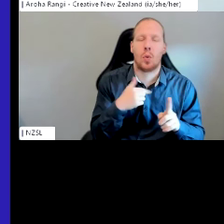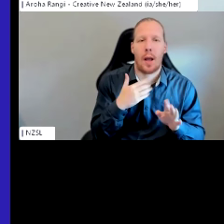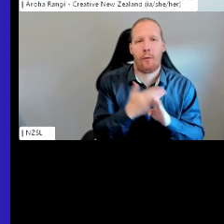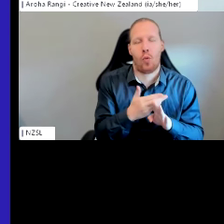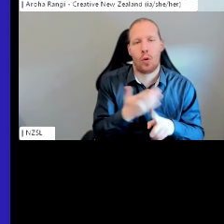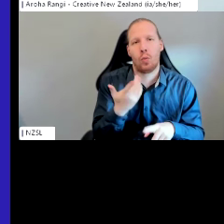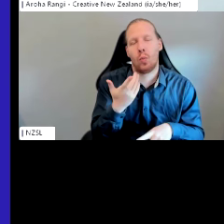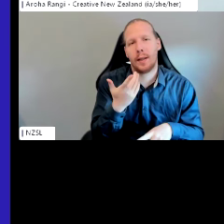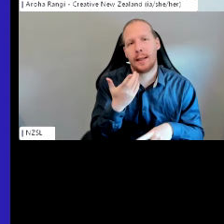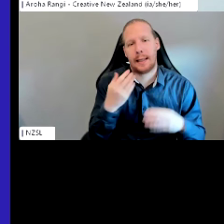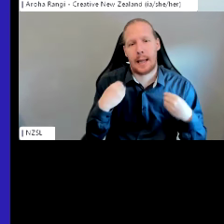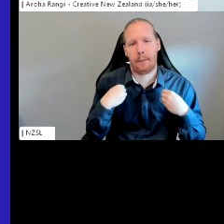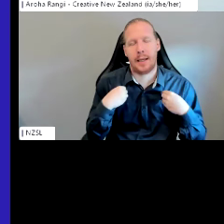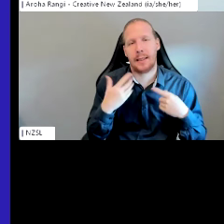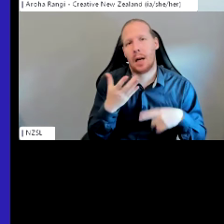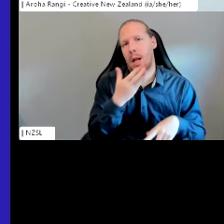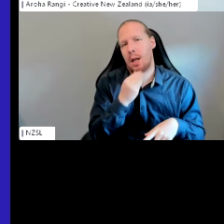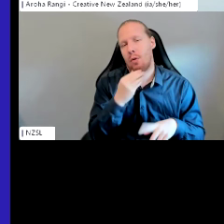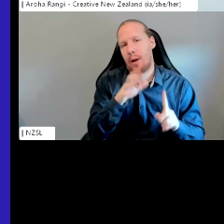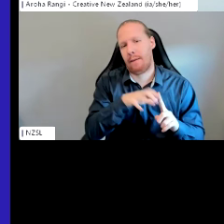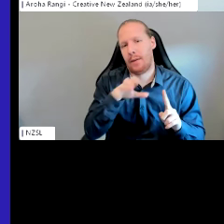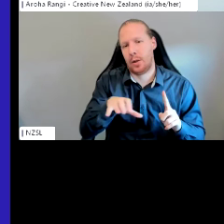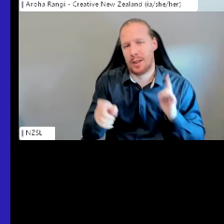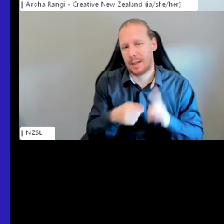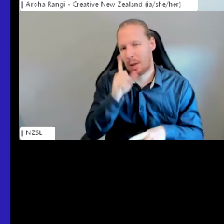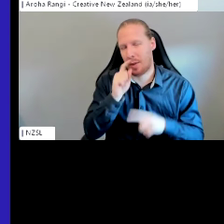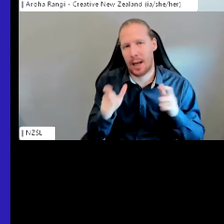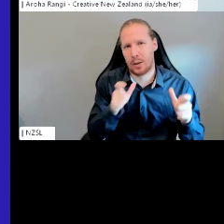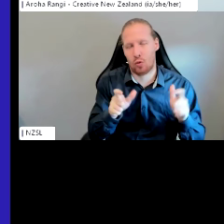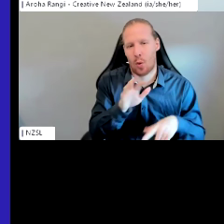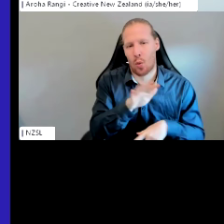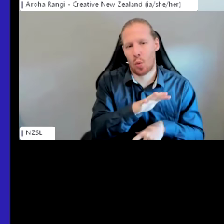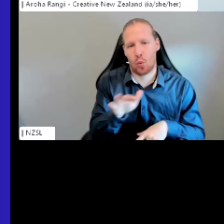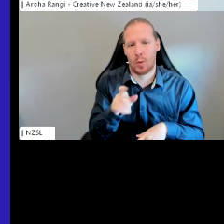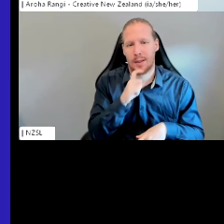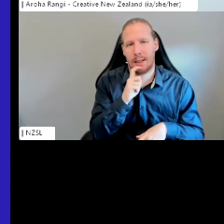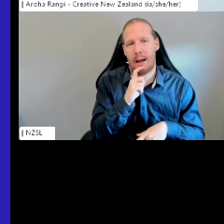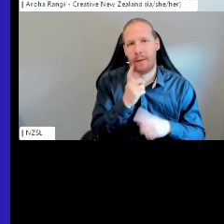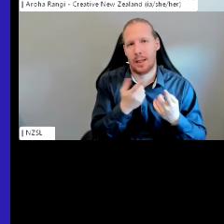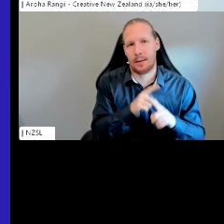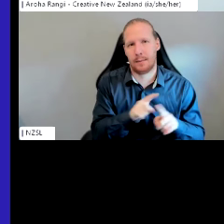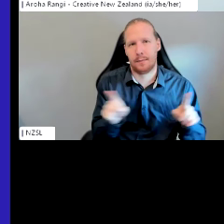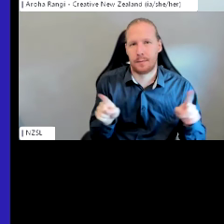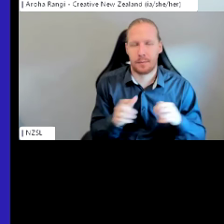is that that's kind of out of your control. And um you know I think that doing things to make it more